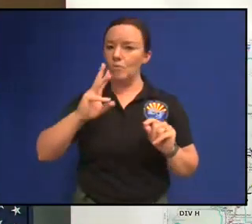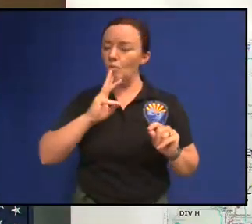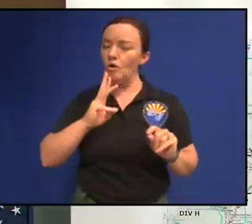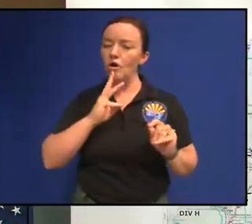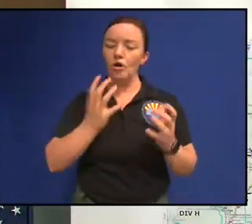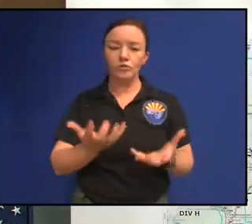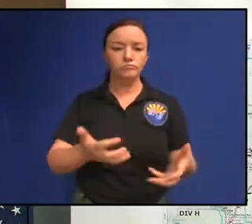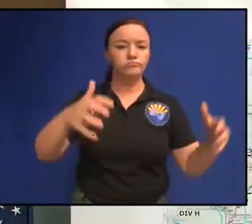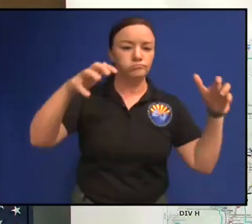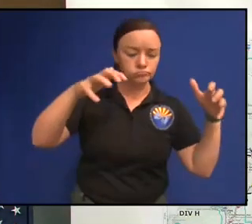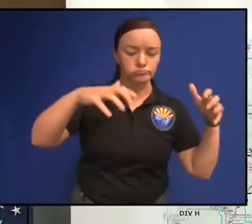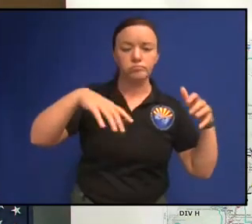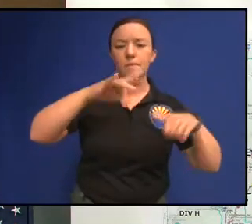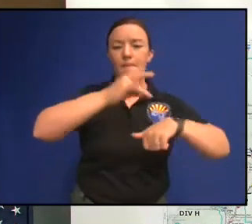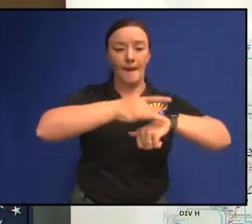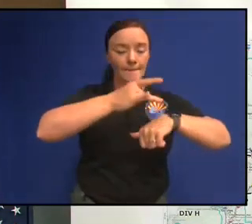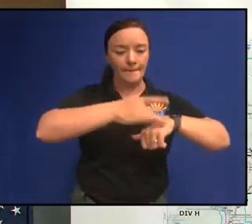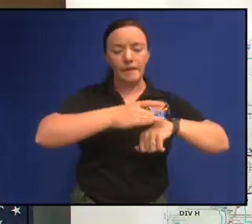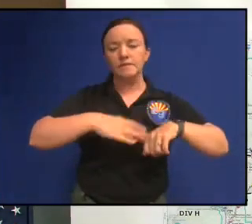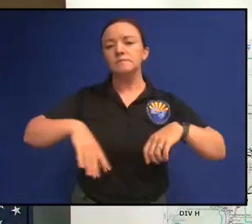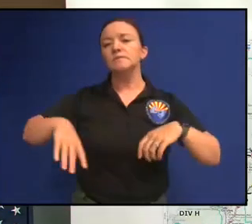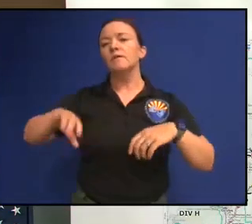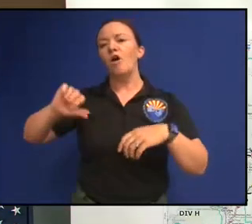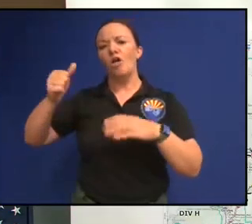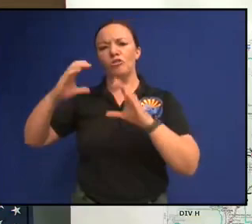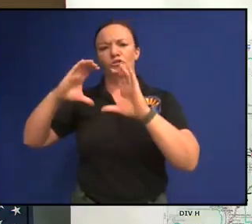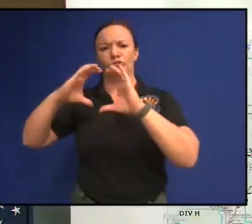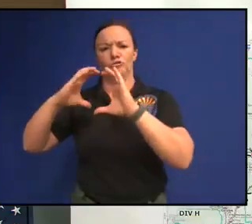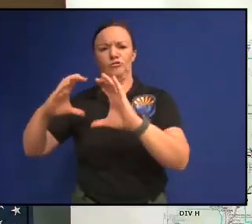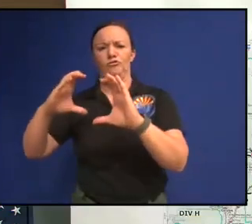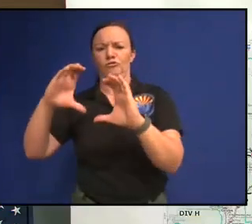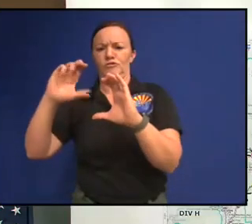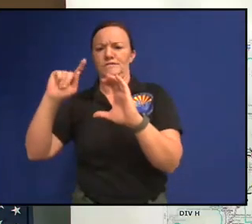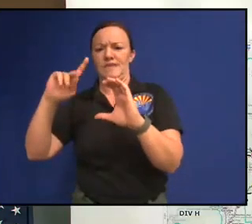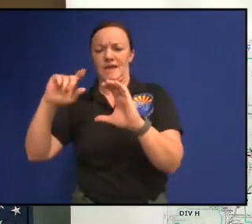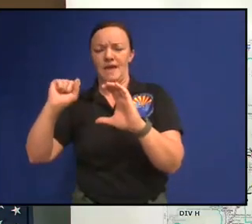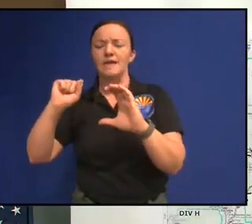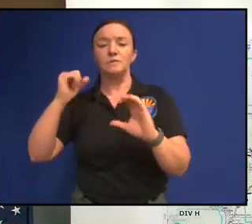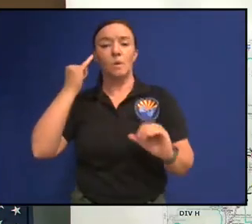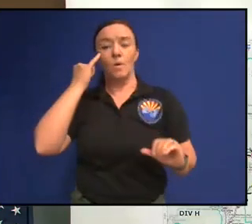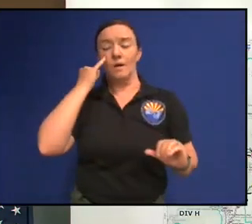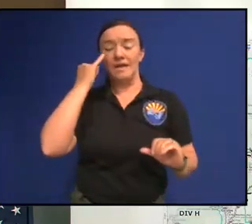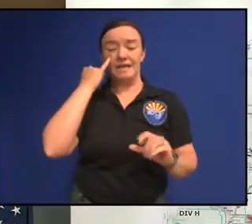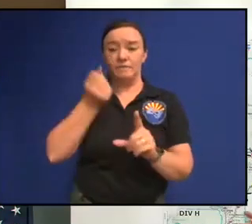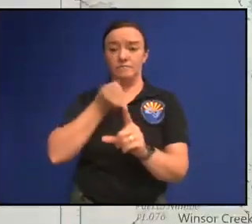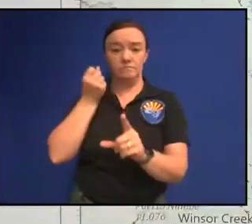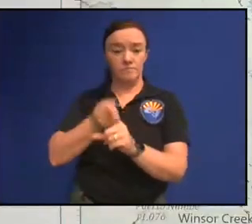DELAY IN THE EVENT THAT SOMETHING WOULD HAPPEN. COMING UP INTO DIVISION I, THIS 250 AREA HERE, THE